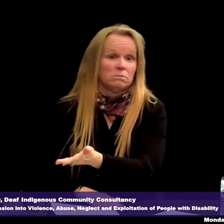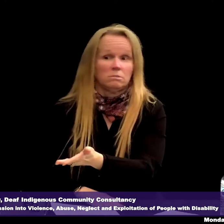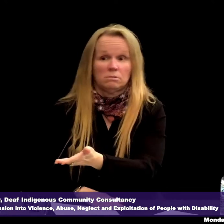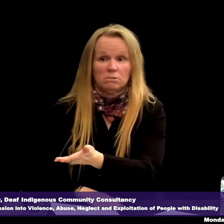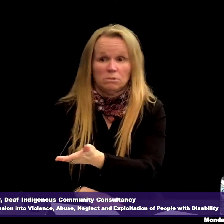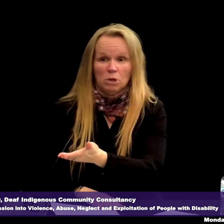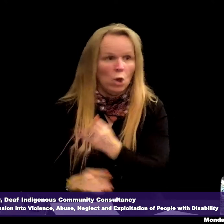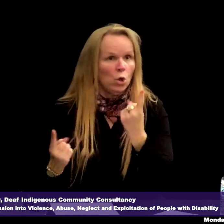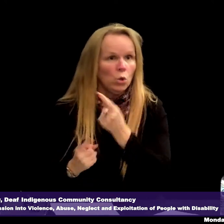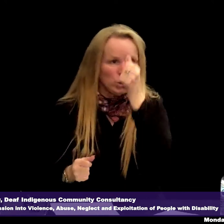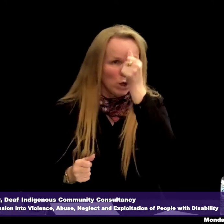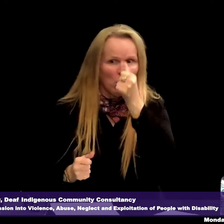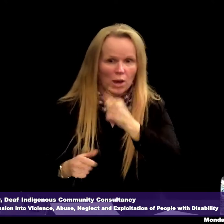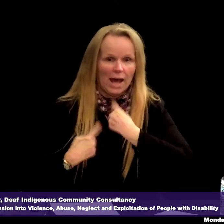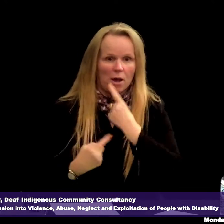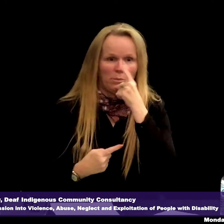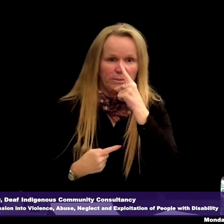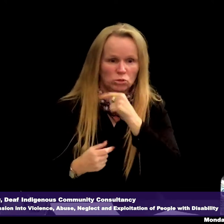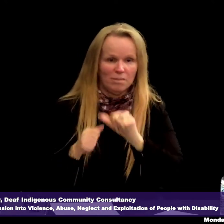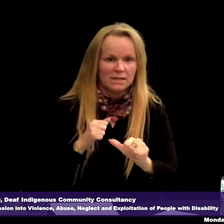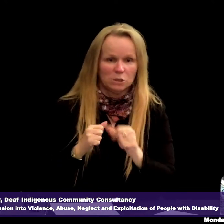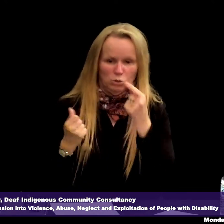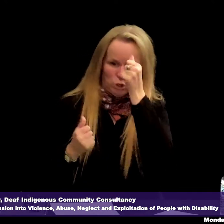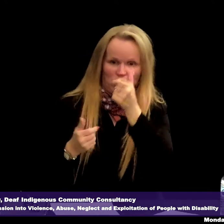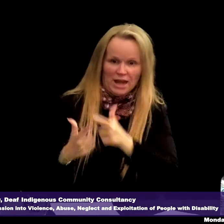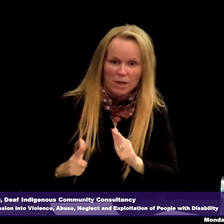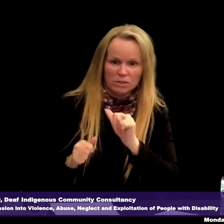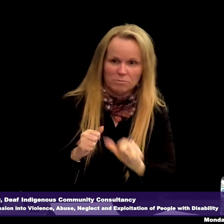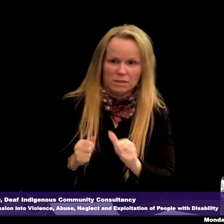sure that you would have increased employment, people who know our mob best, who